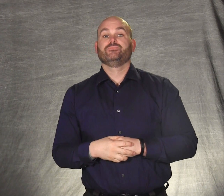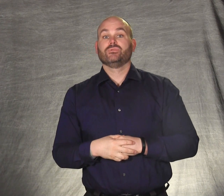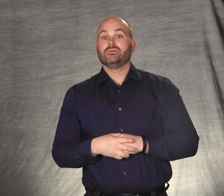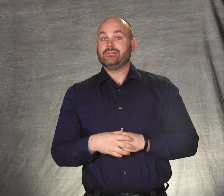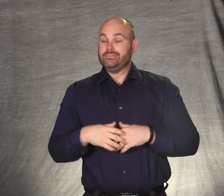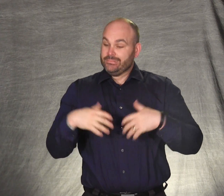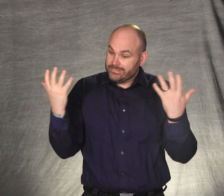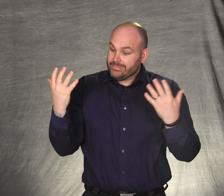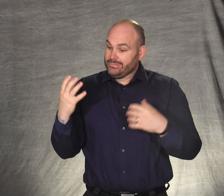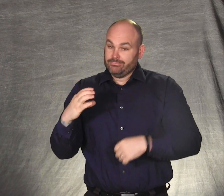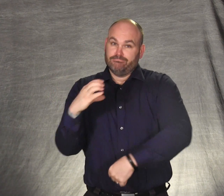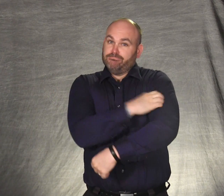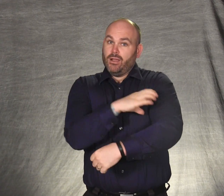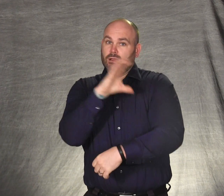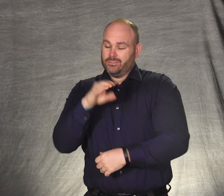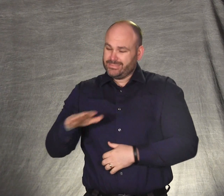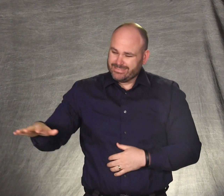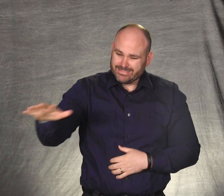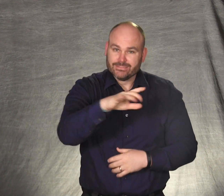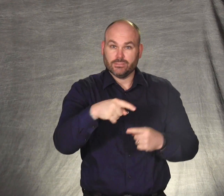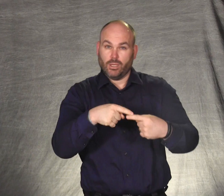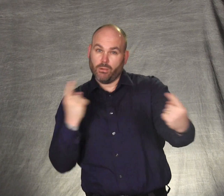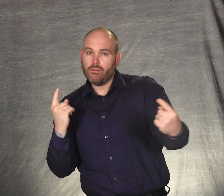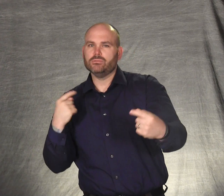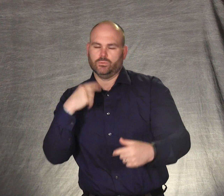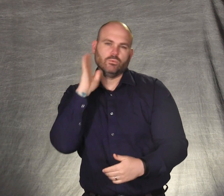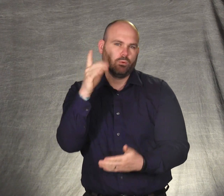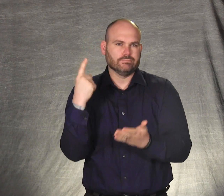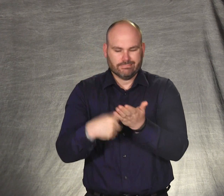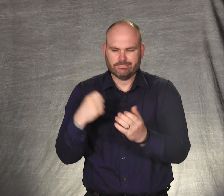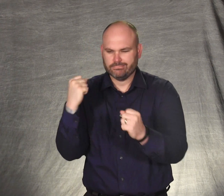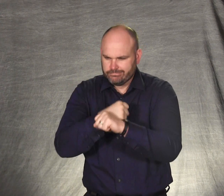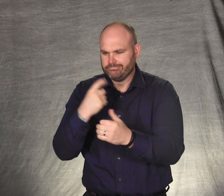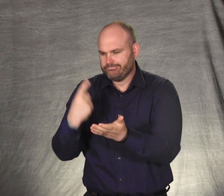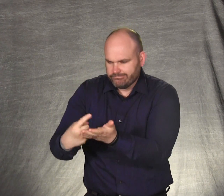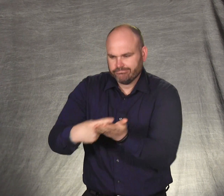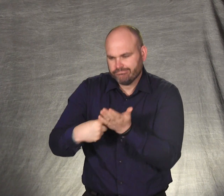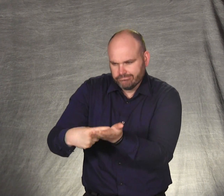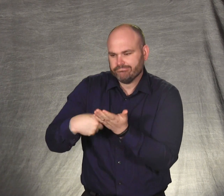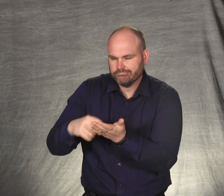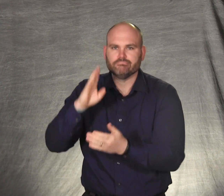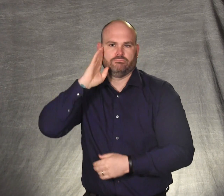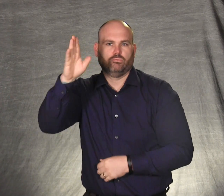even though these powerful companies oppose it.